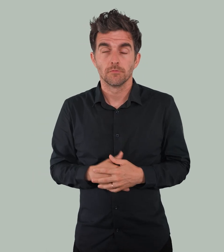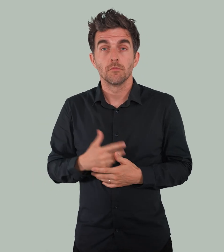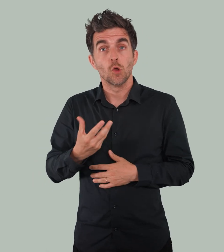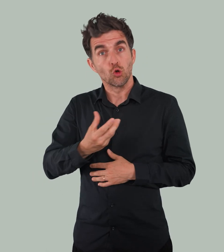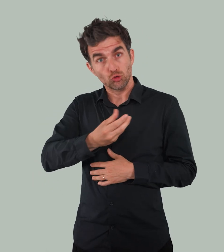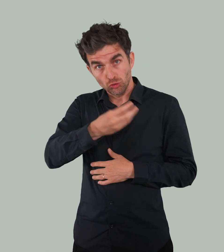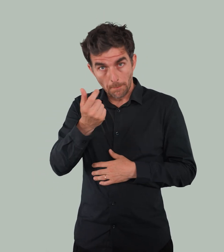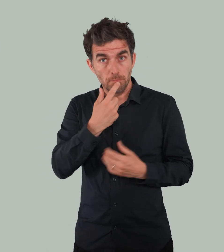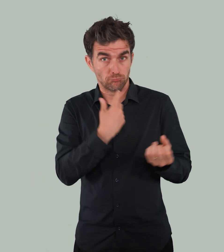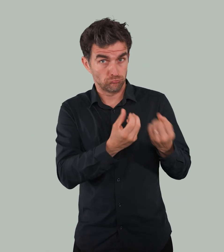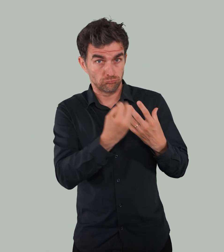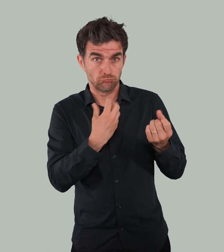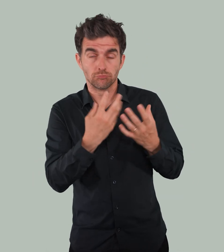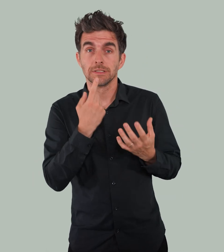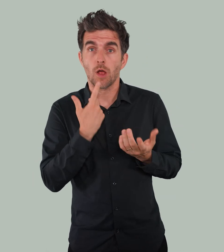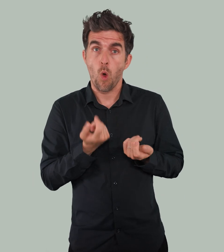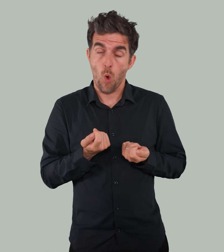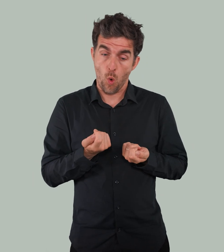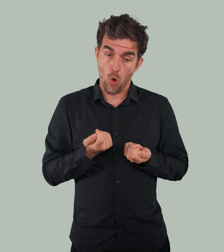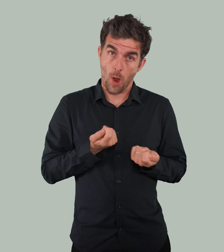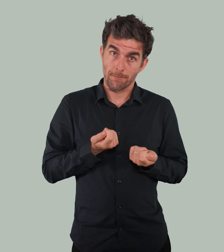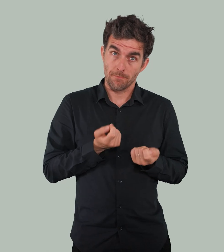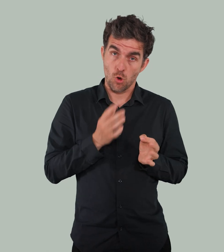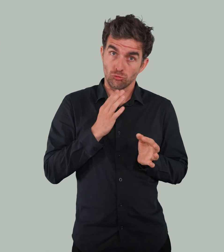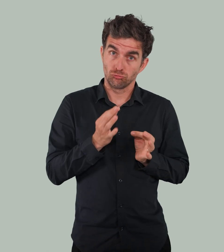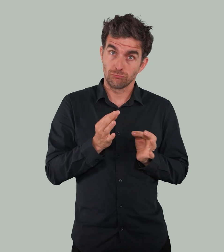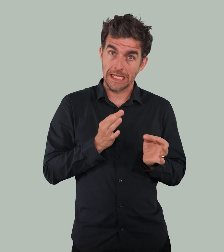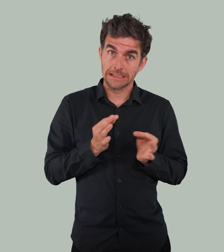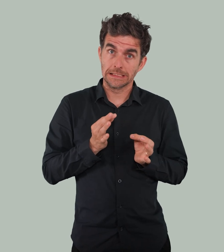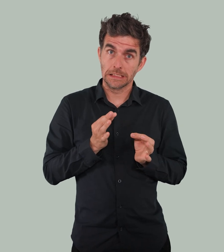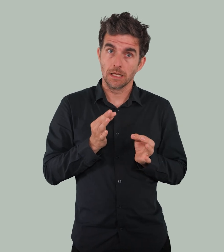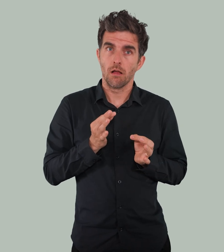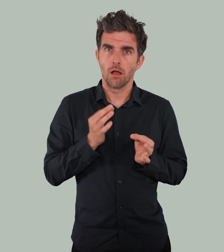Some respondents say that coping strategies can be